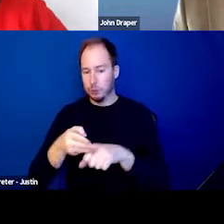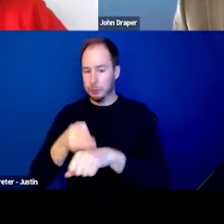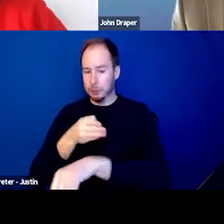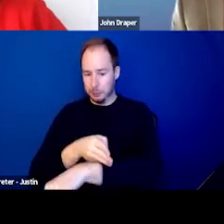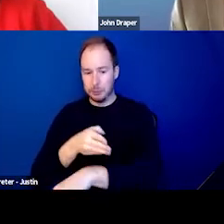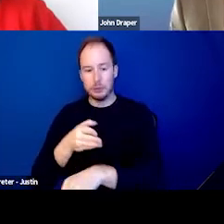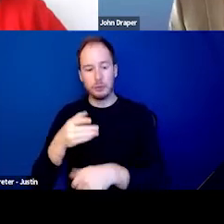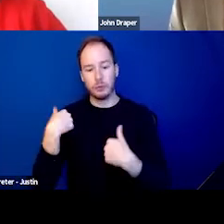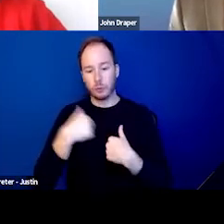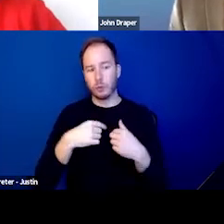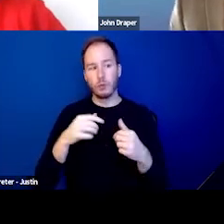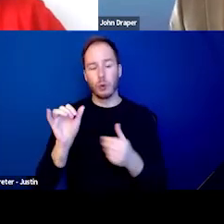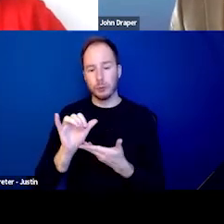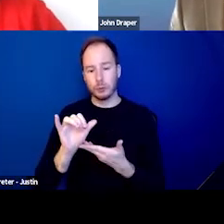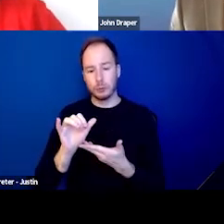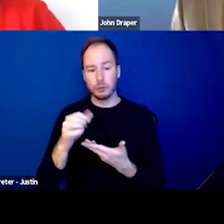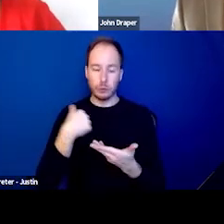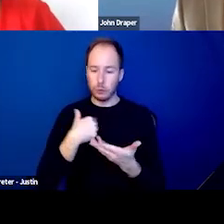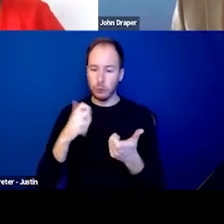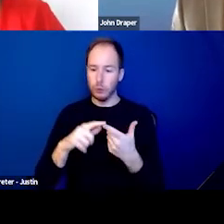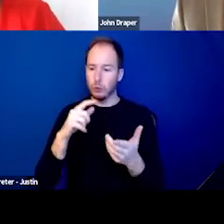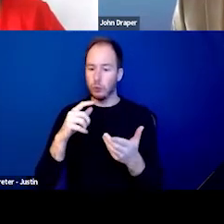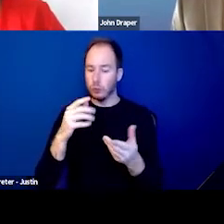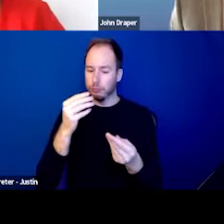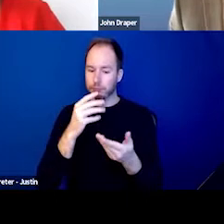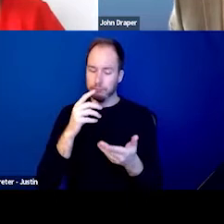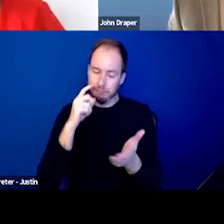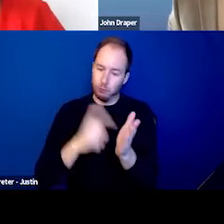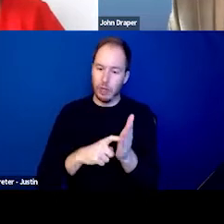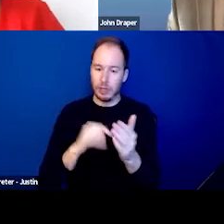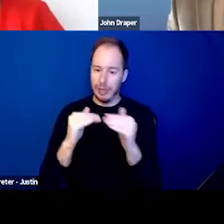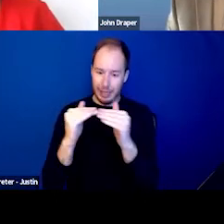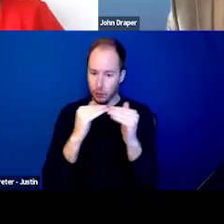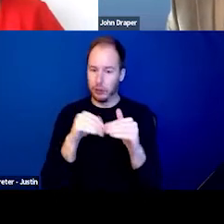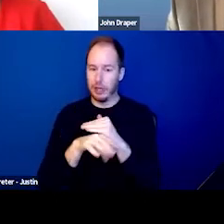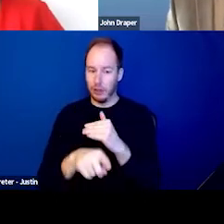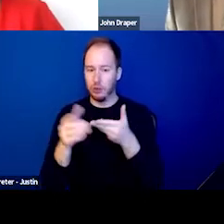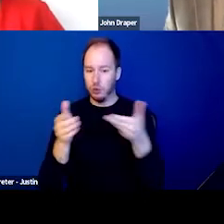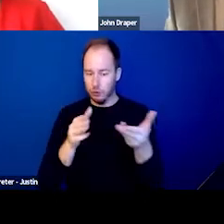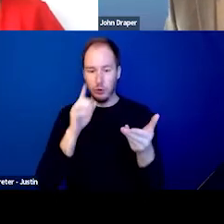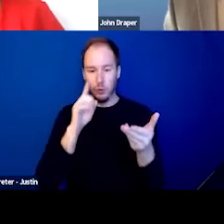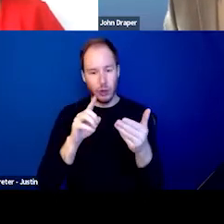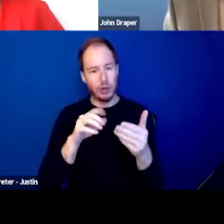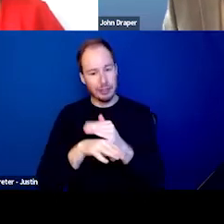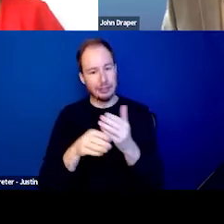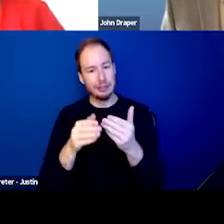There's also an important notion of equity of access that we wanna make sure that this service is equally accessible to all persons